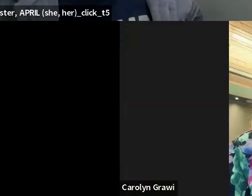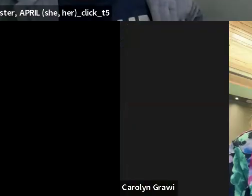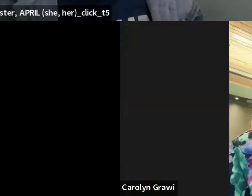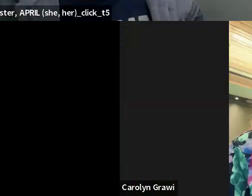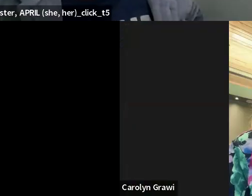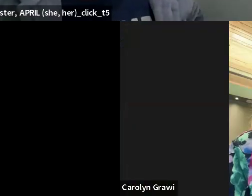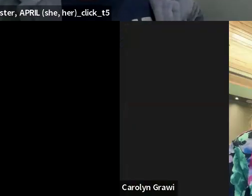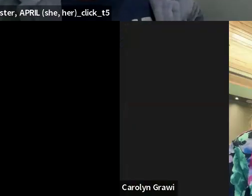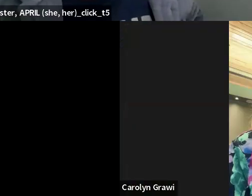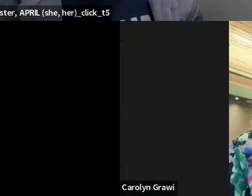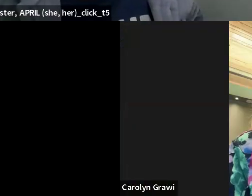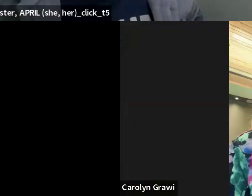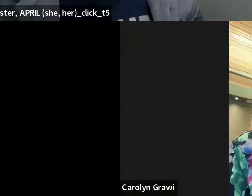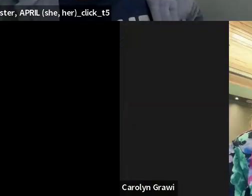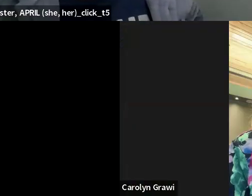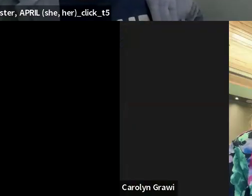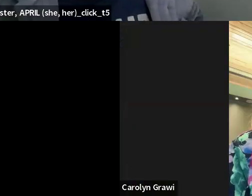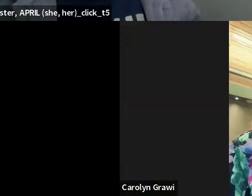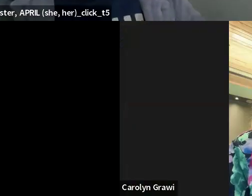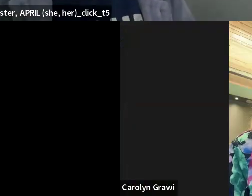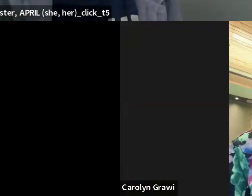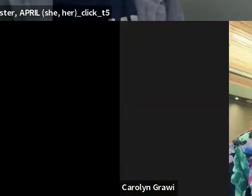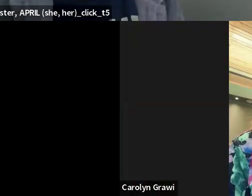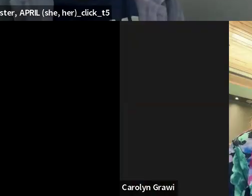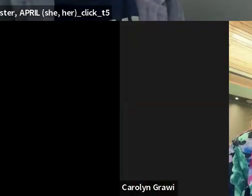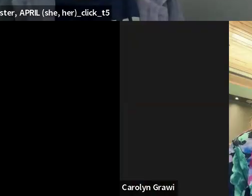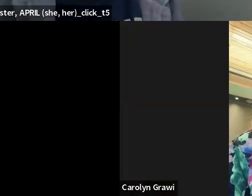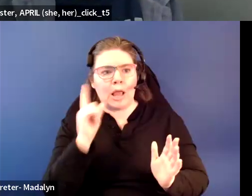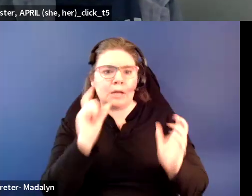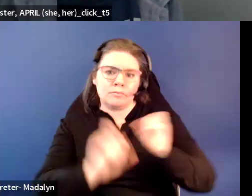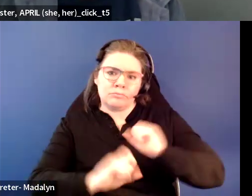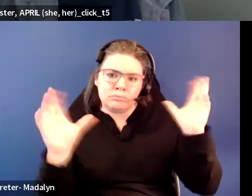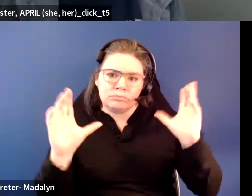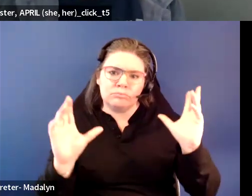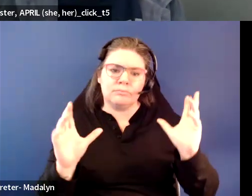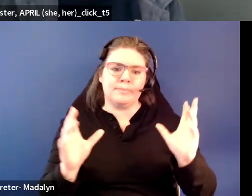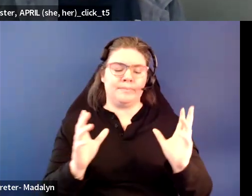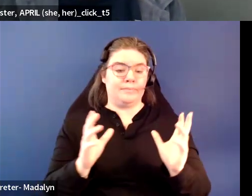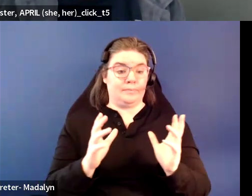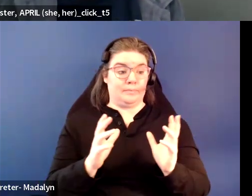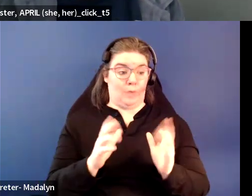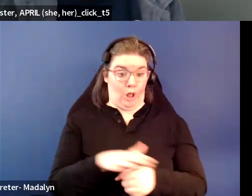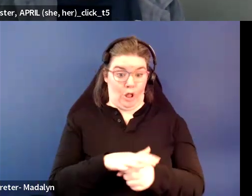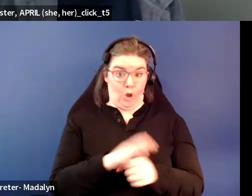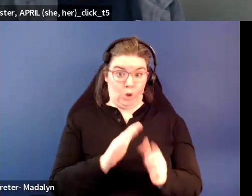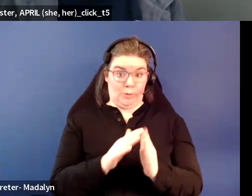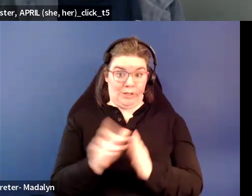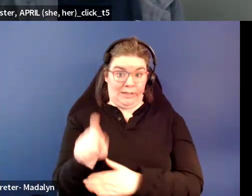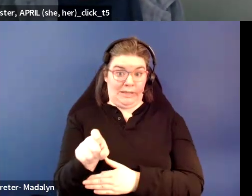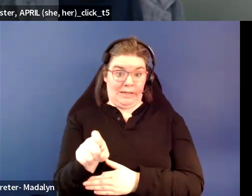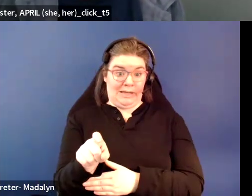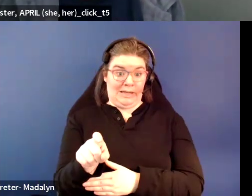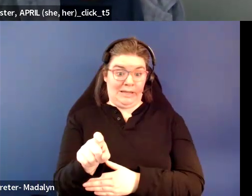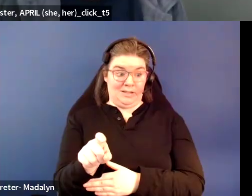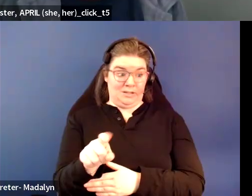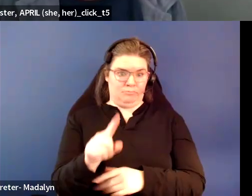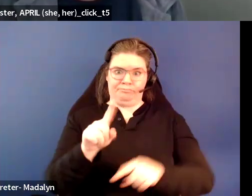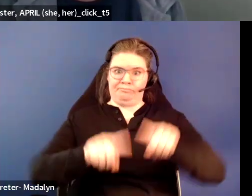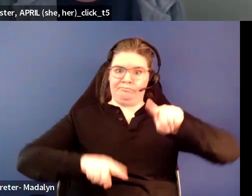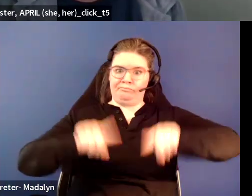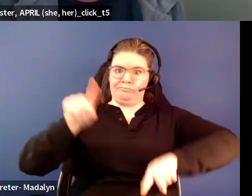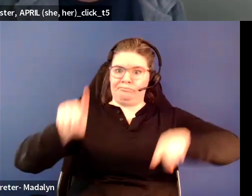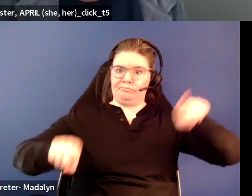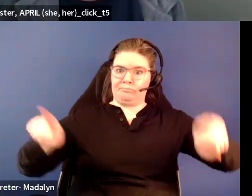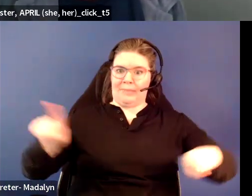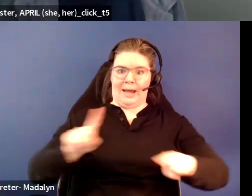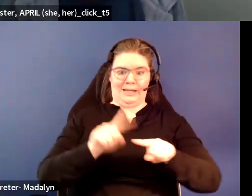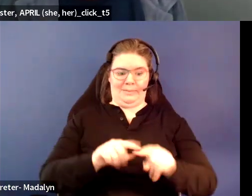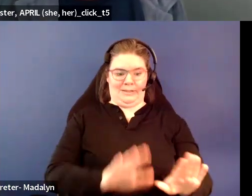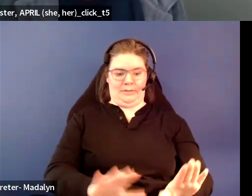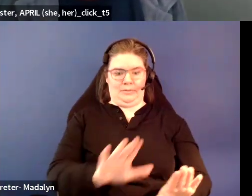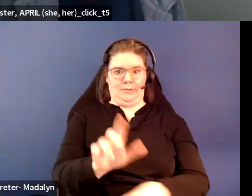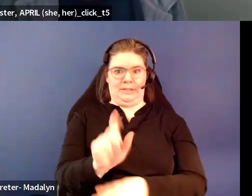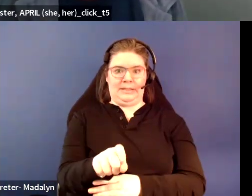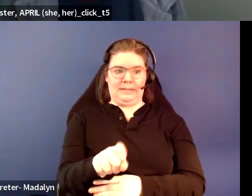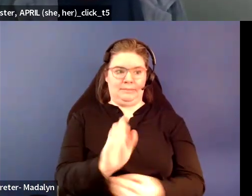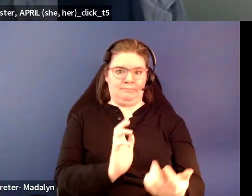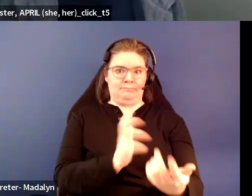Sierra Royster, APRIL (she, her): And what does that look like in different communities? You know, we target what our local community needs and carrying those services out very differently, depending on what the needs are of the community, and so kind of talking to each other about